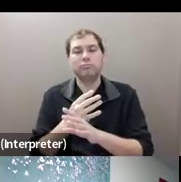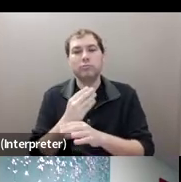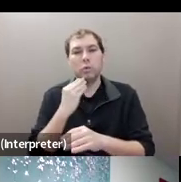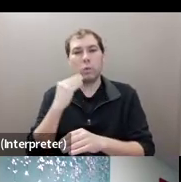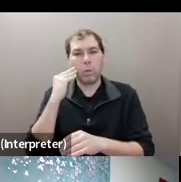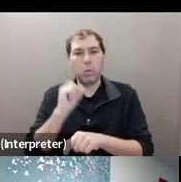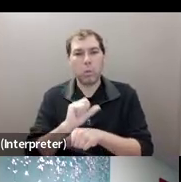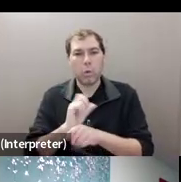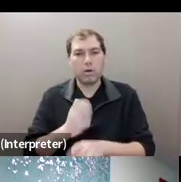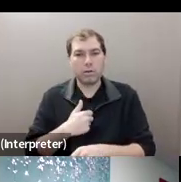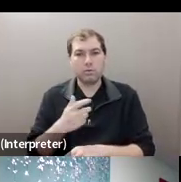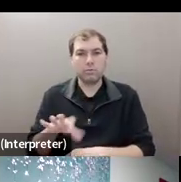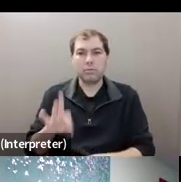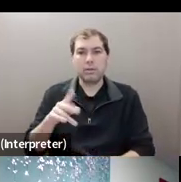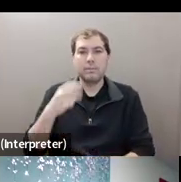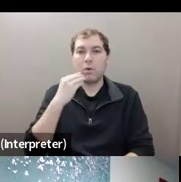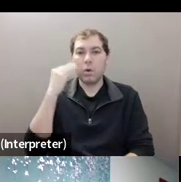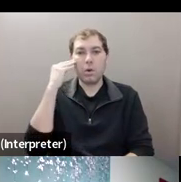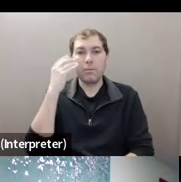Don Posh: I just pick up my home phone and I'm a citizen.